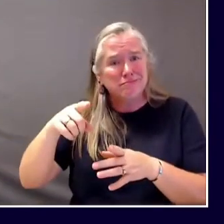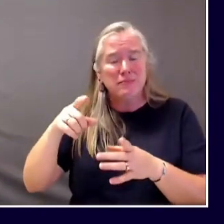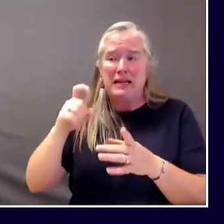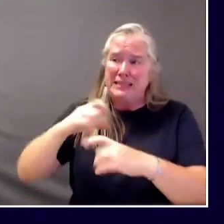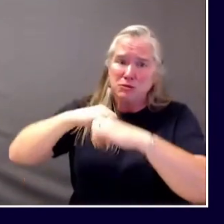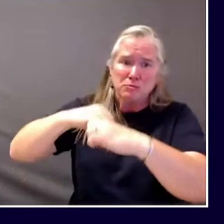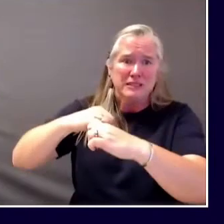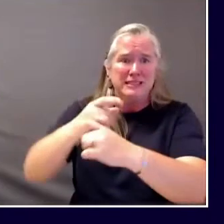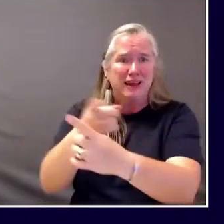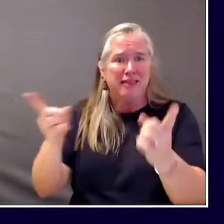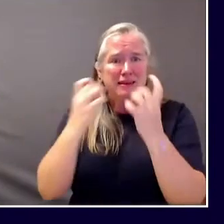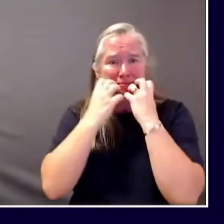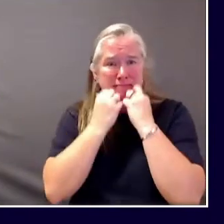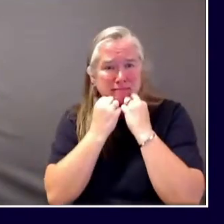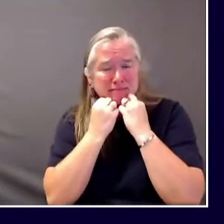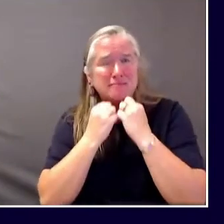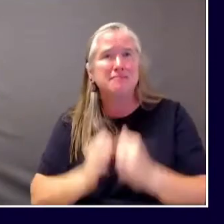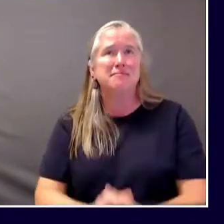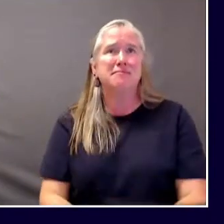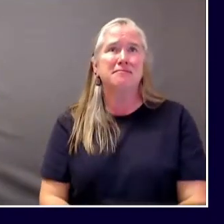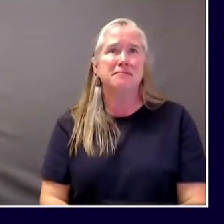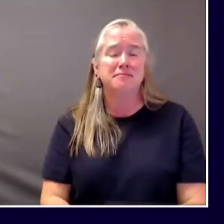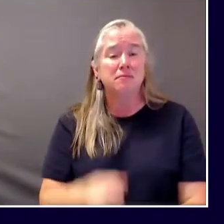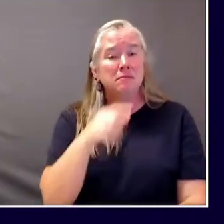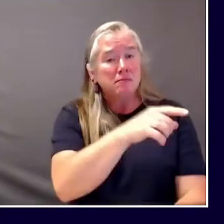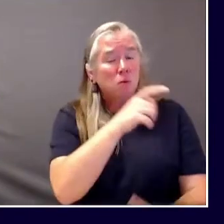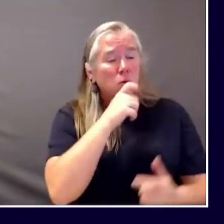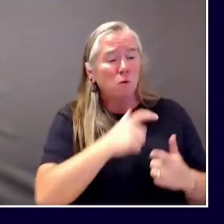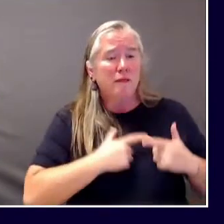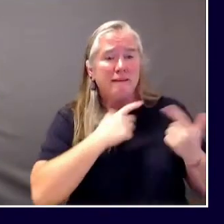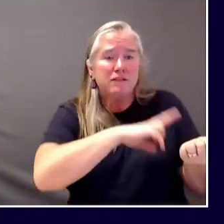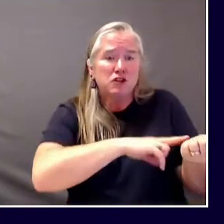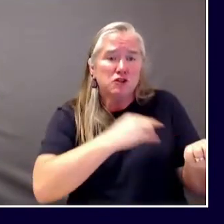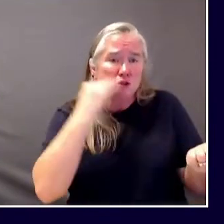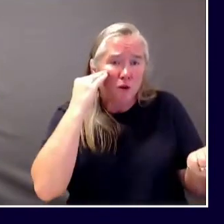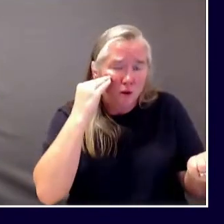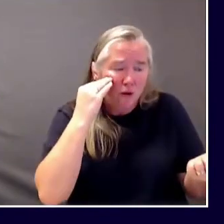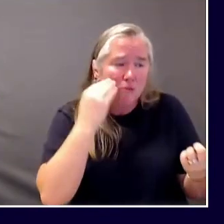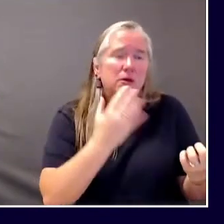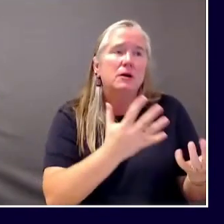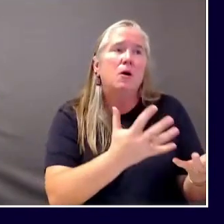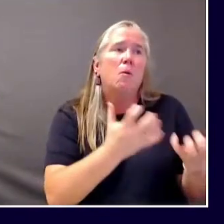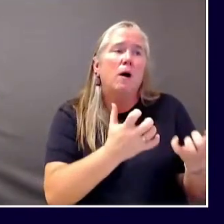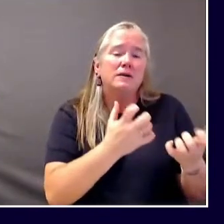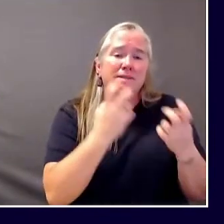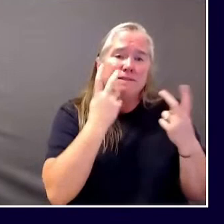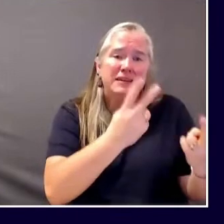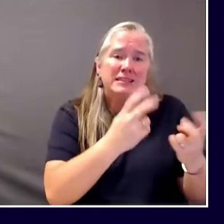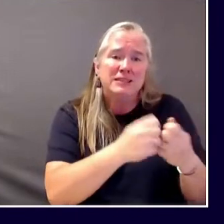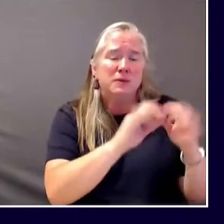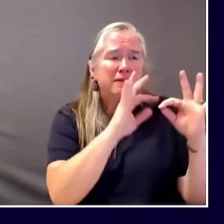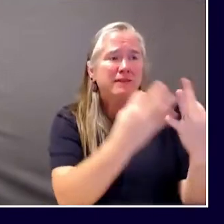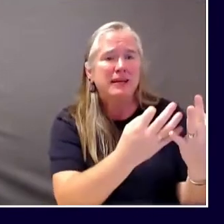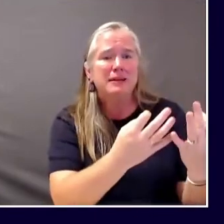for the sake of the patient in the nursing home who want